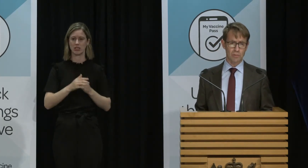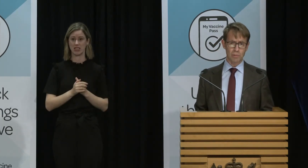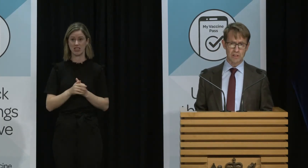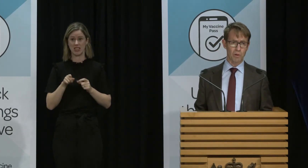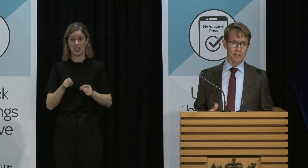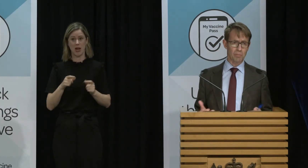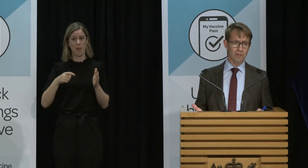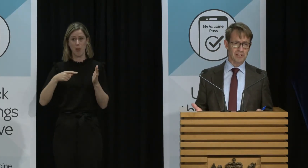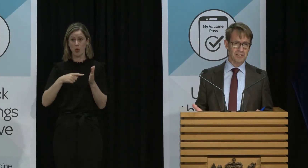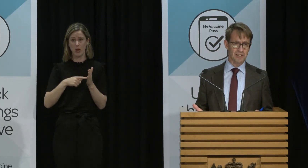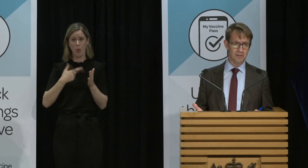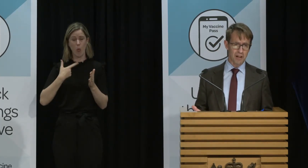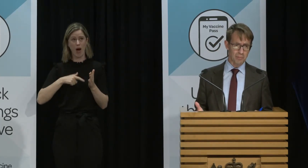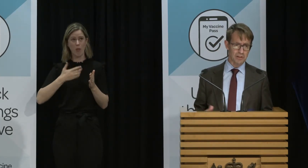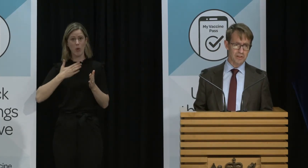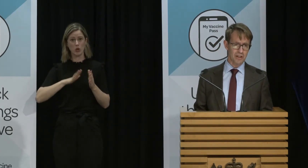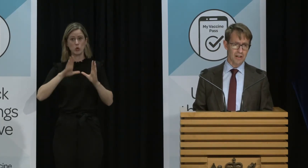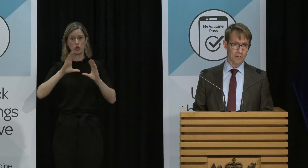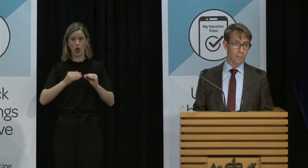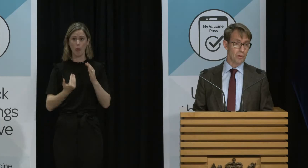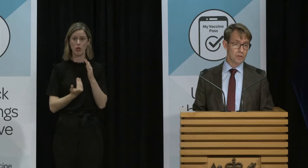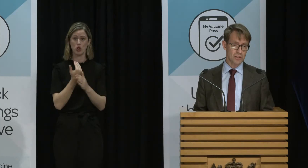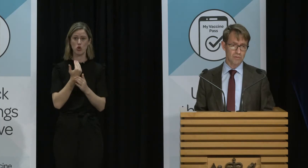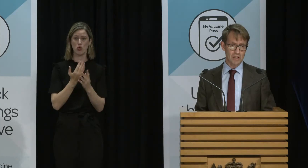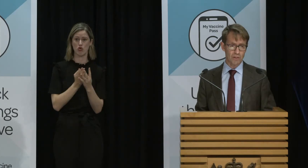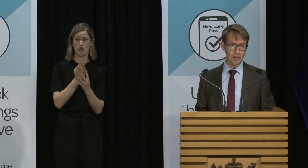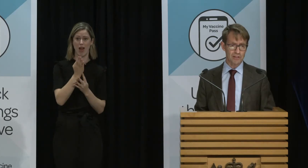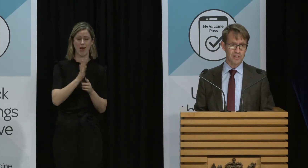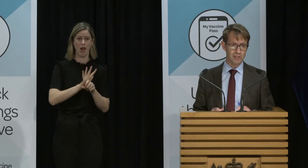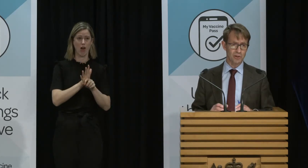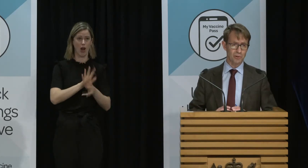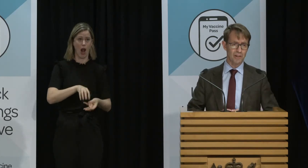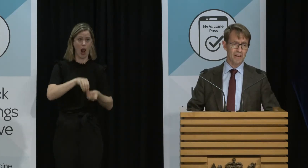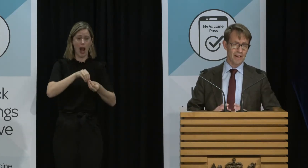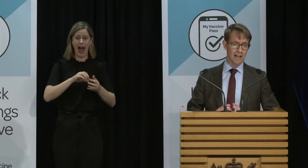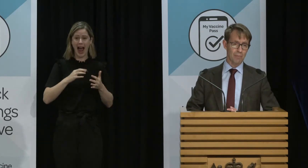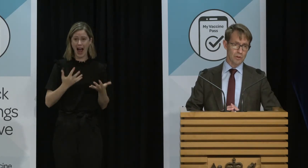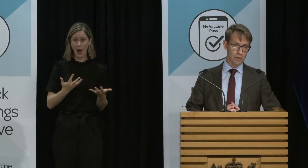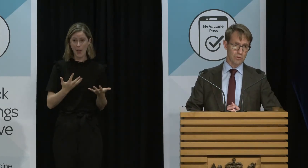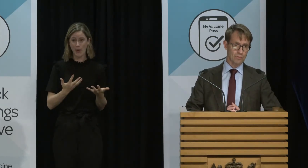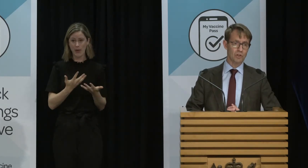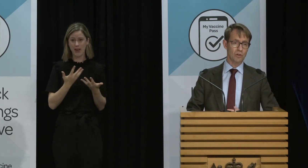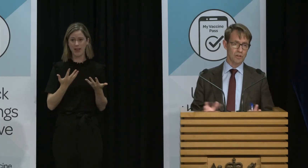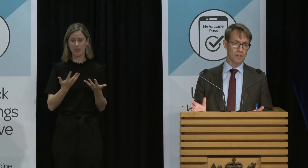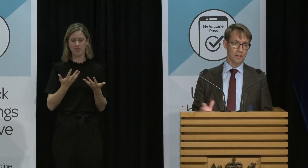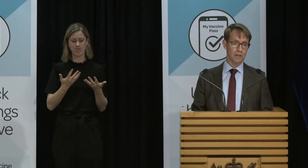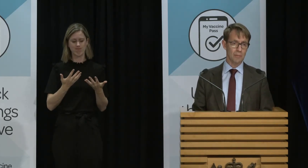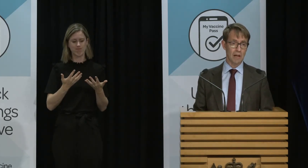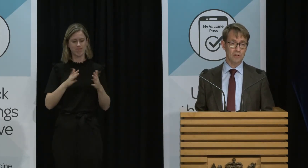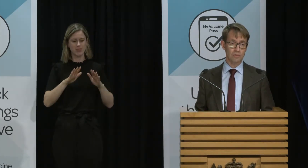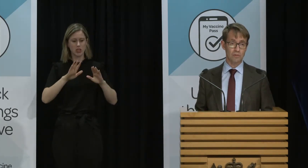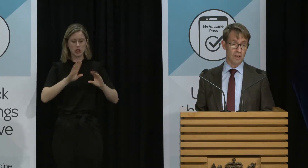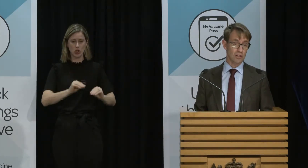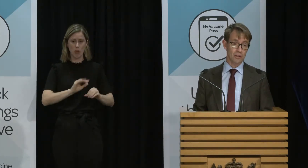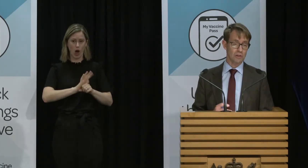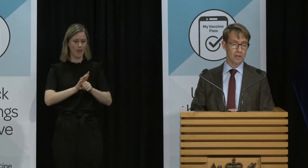number of countries not just with vaccine but support to